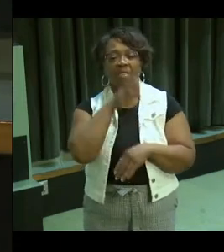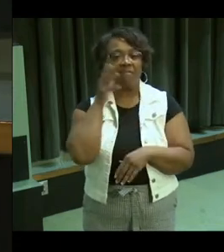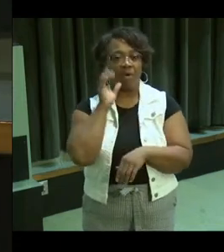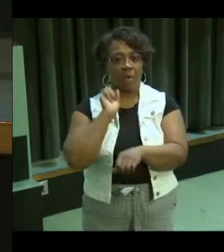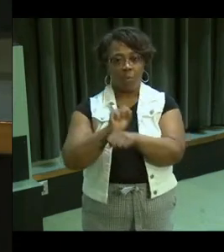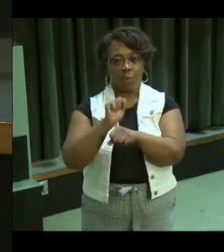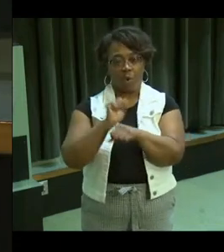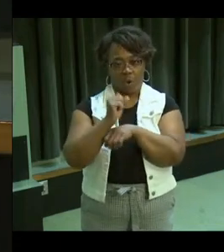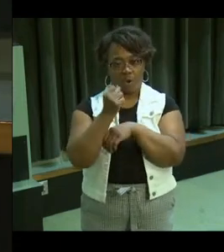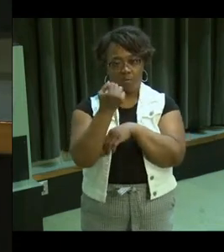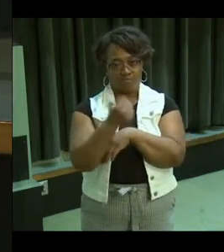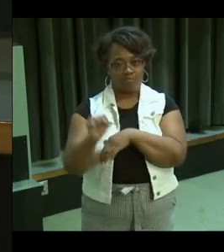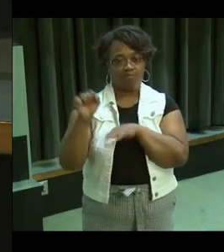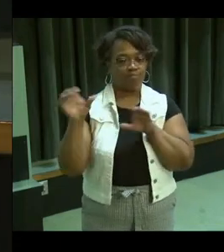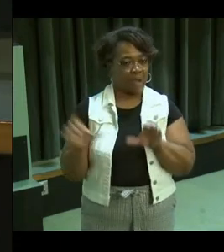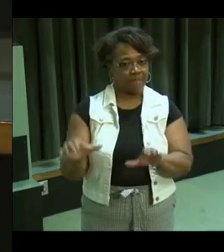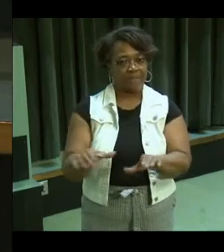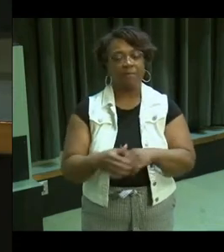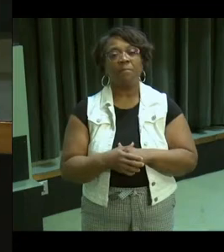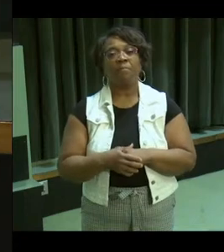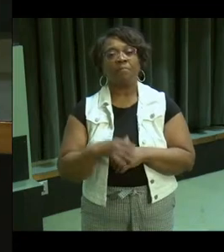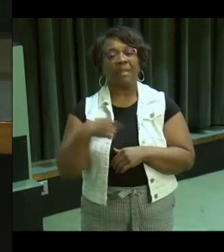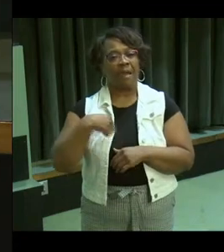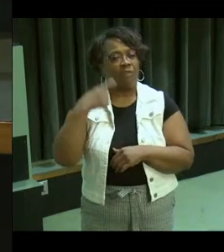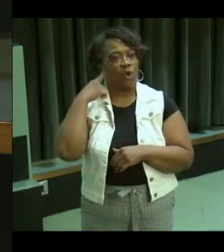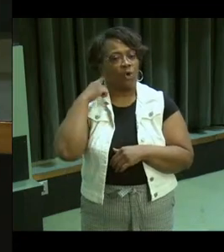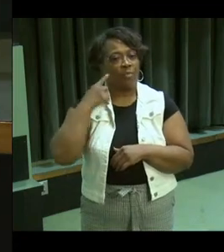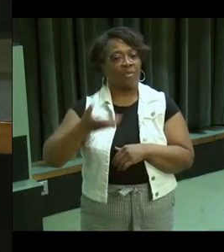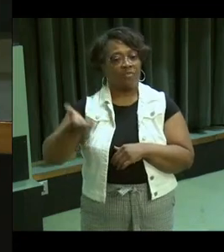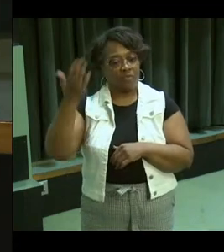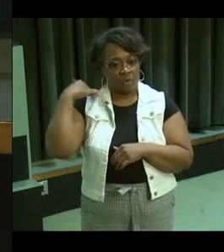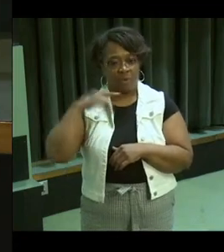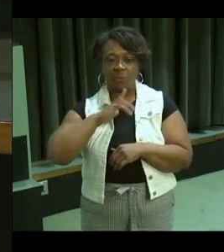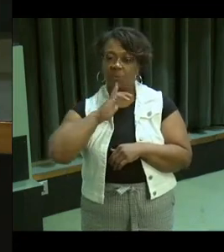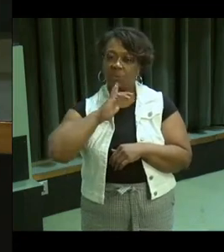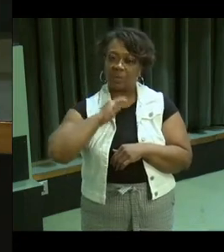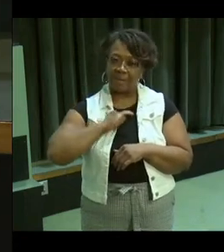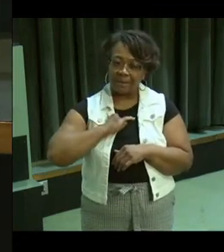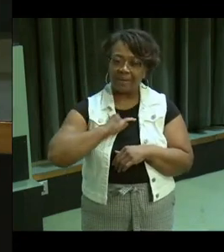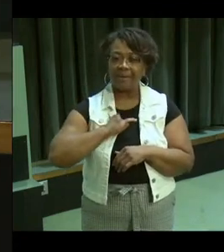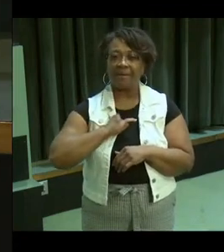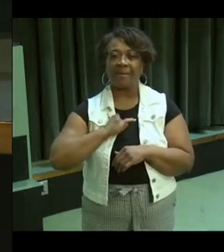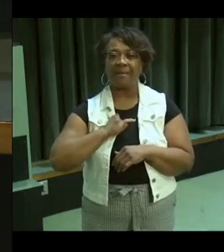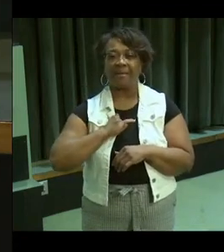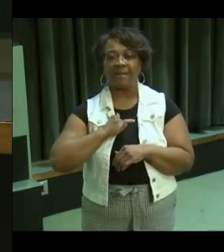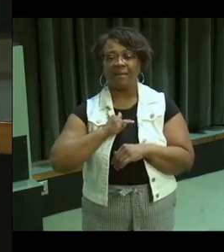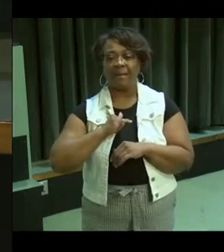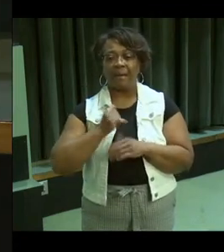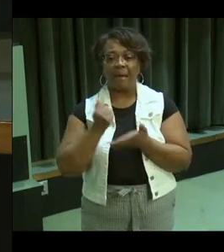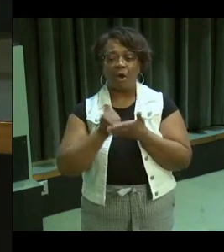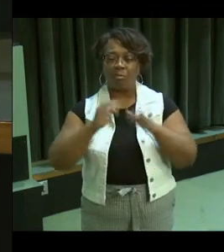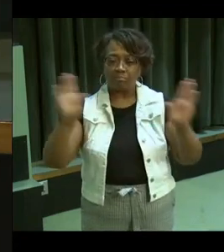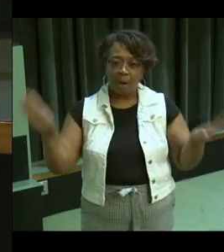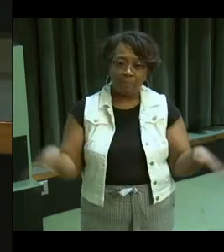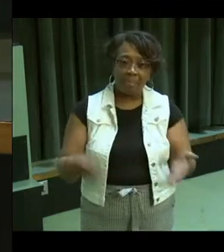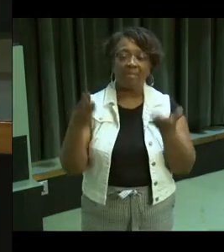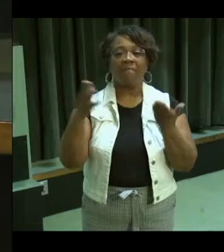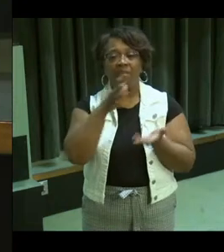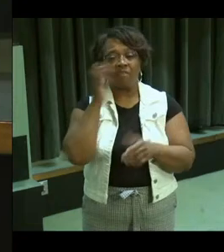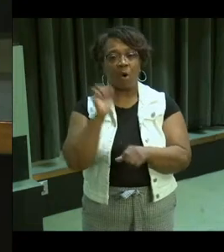the farm worker movement. I think that from what I've heard in the past, is that it really